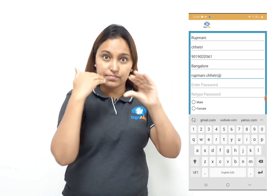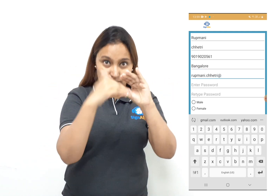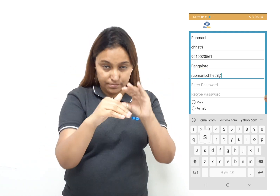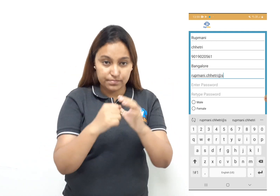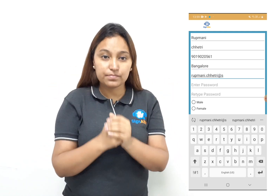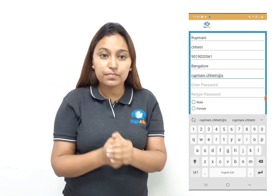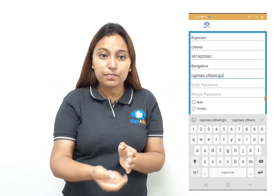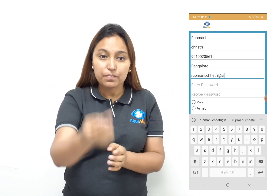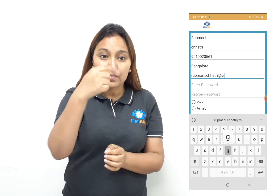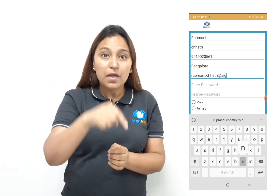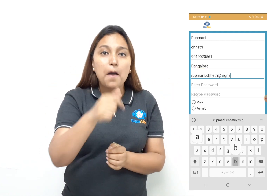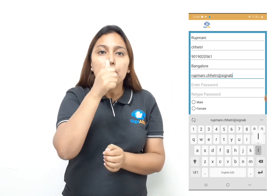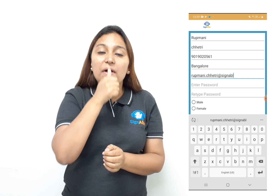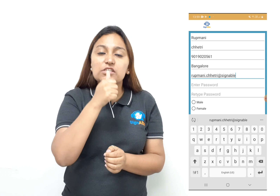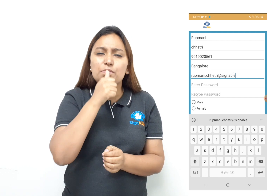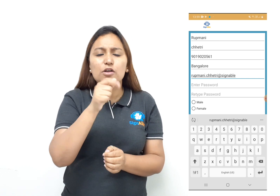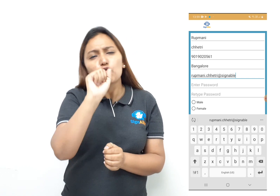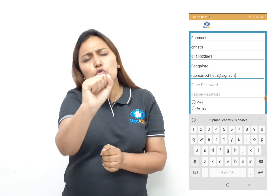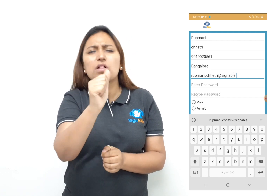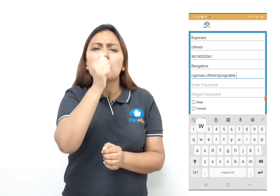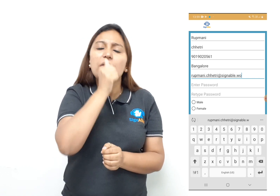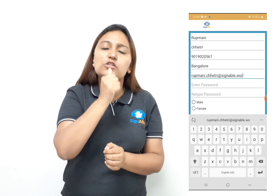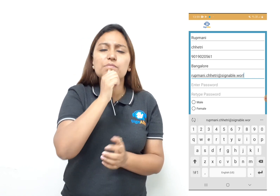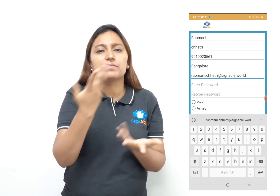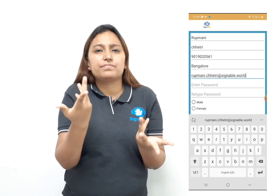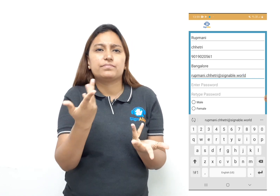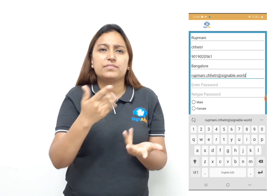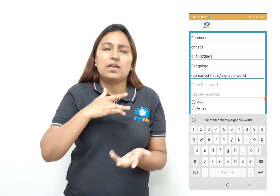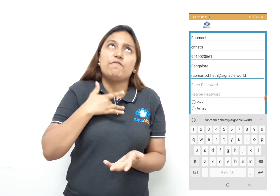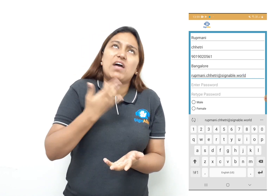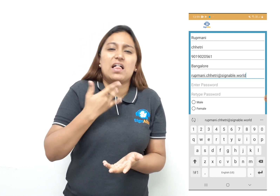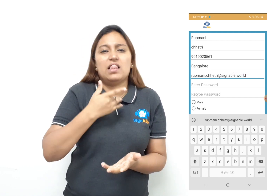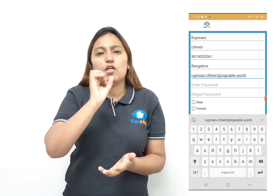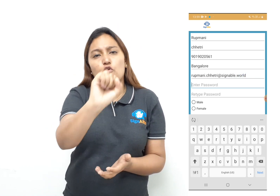Then you will need to set a Password. Any password you'd like...